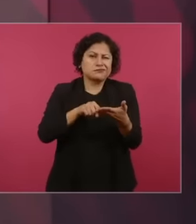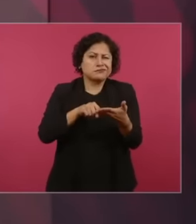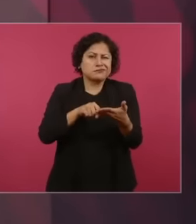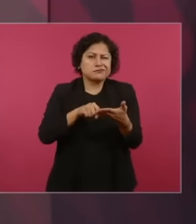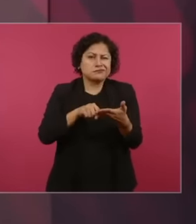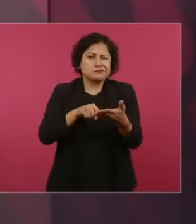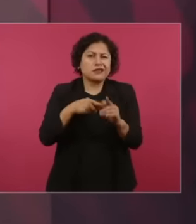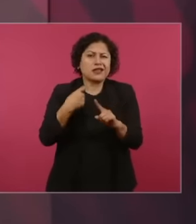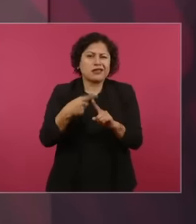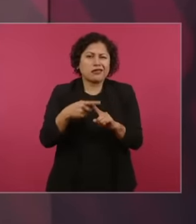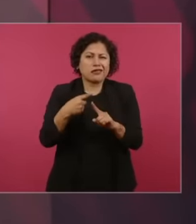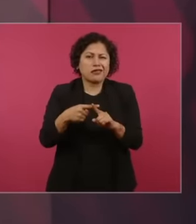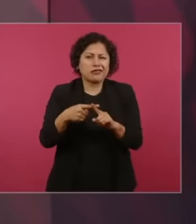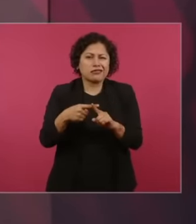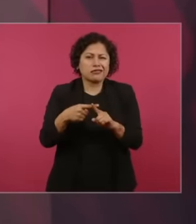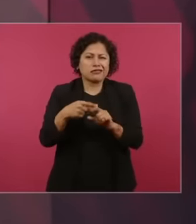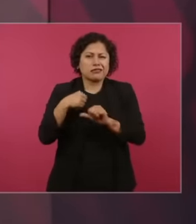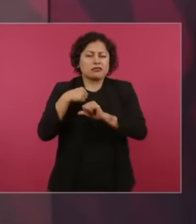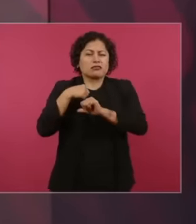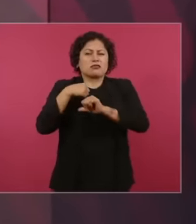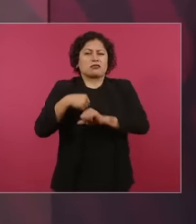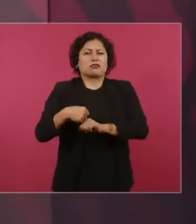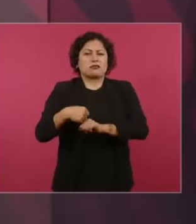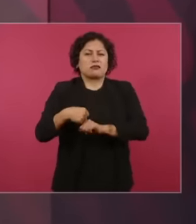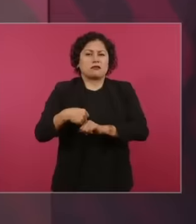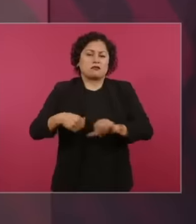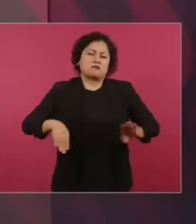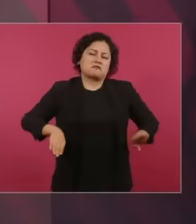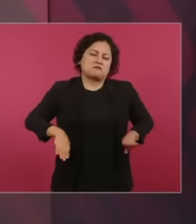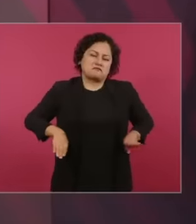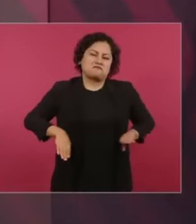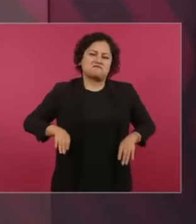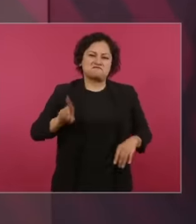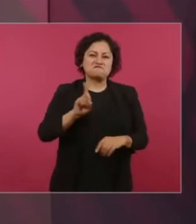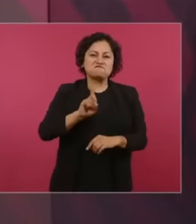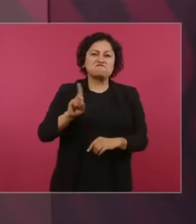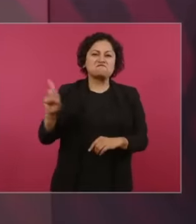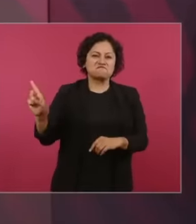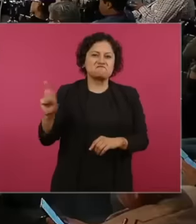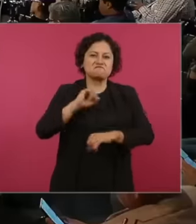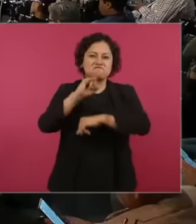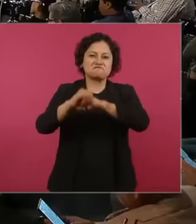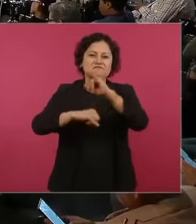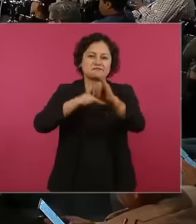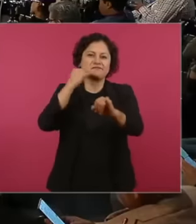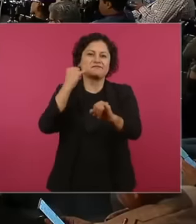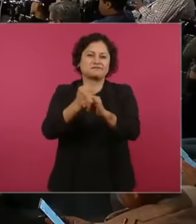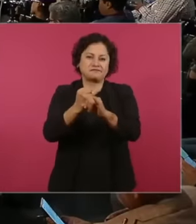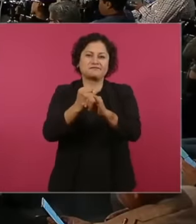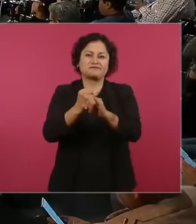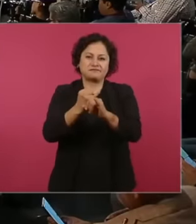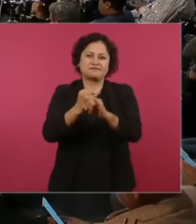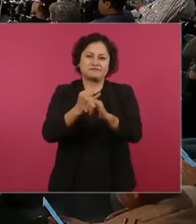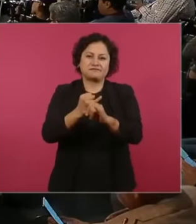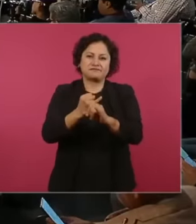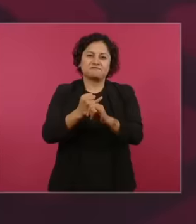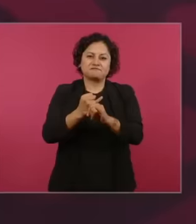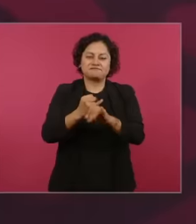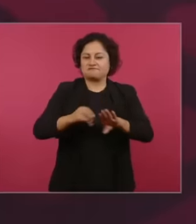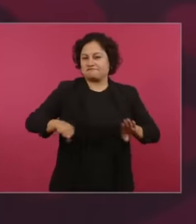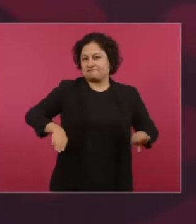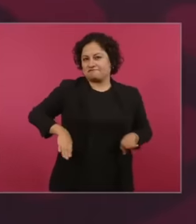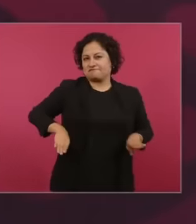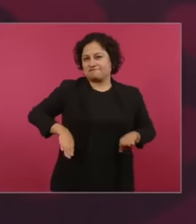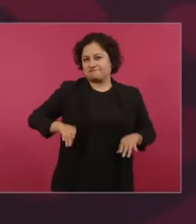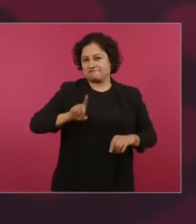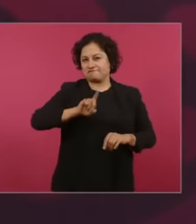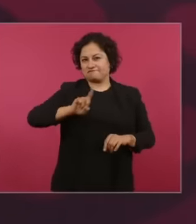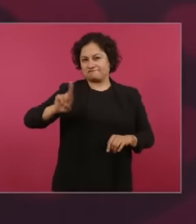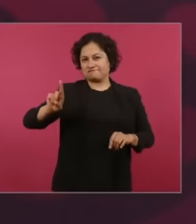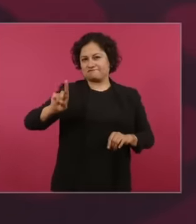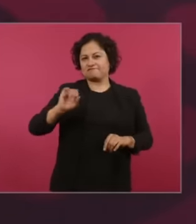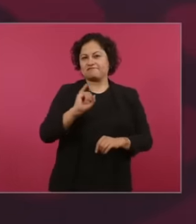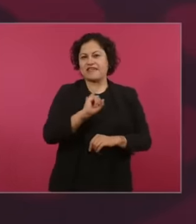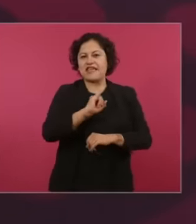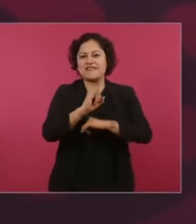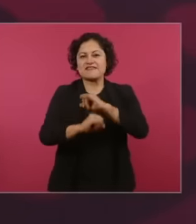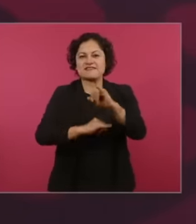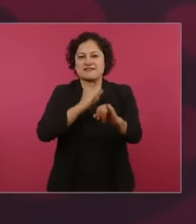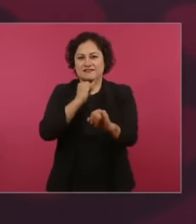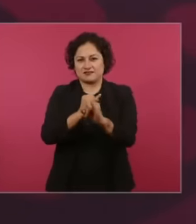international right, it is a right-wing international supported by the United States,